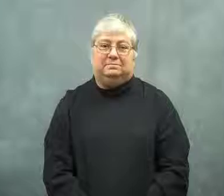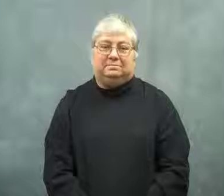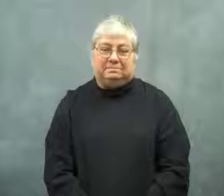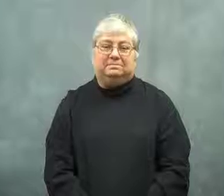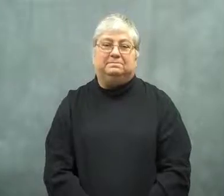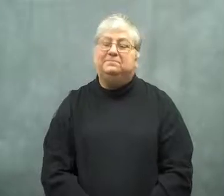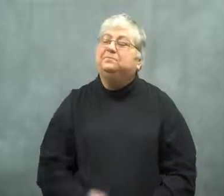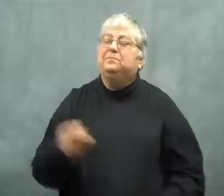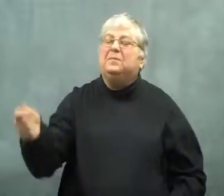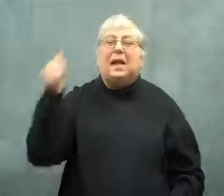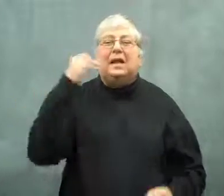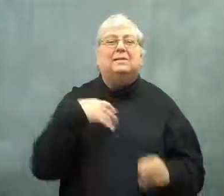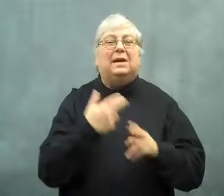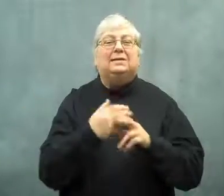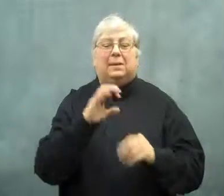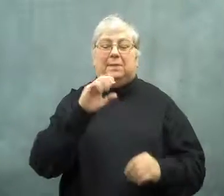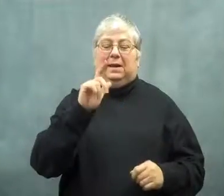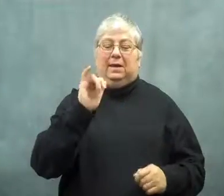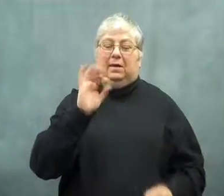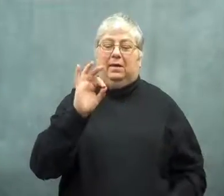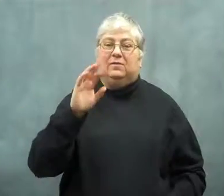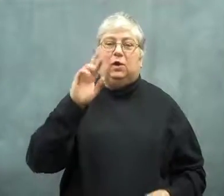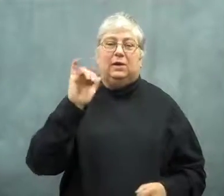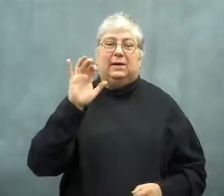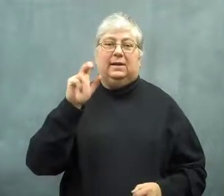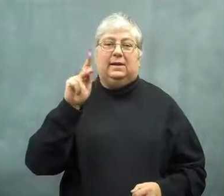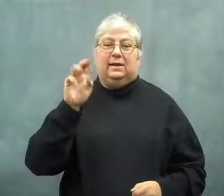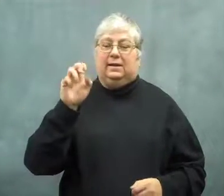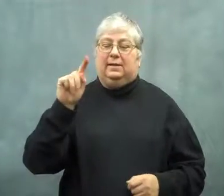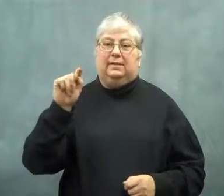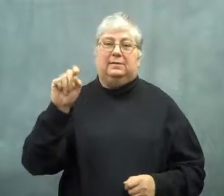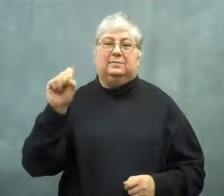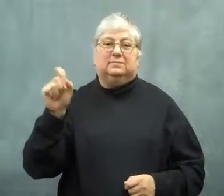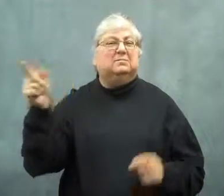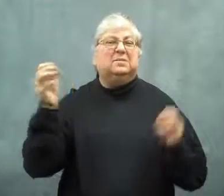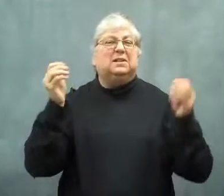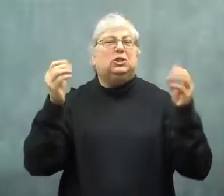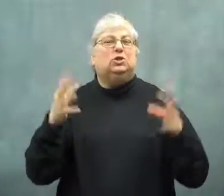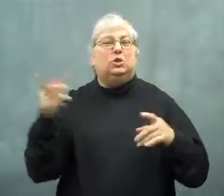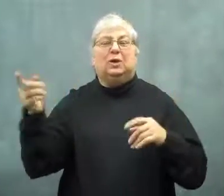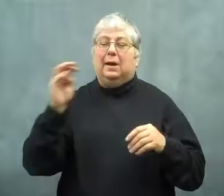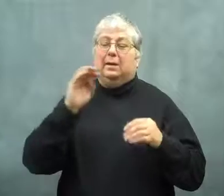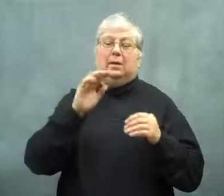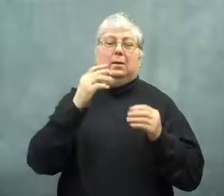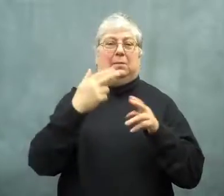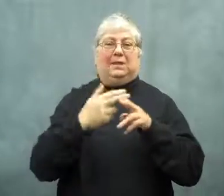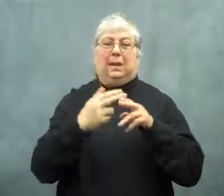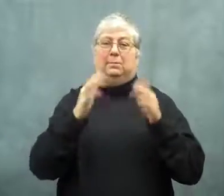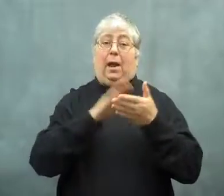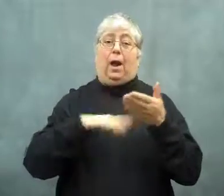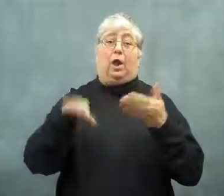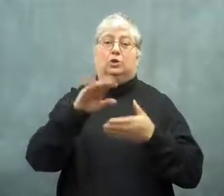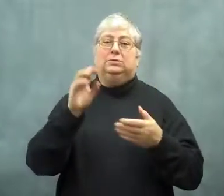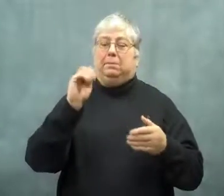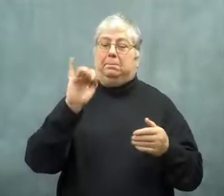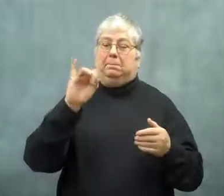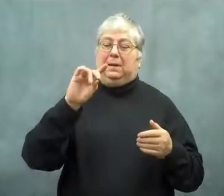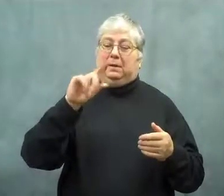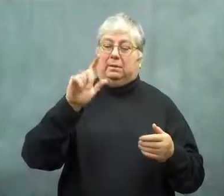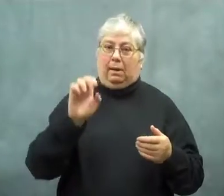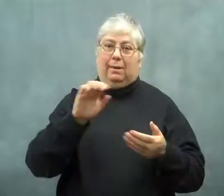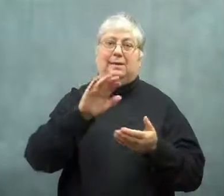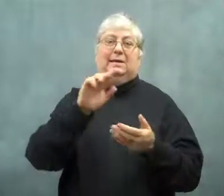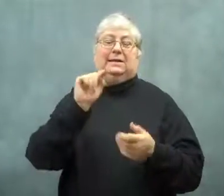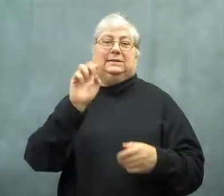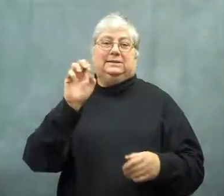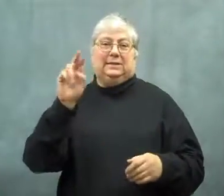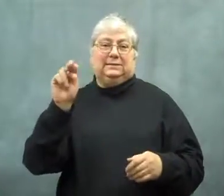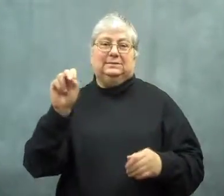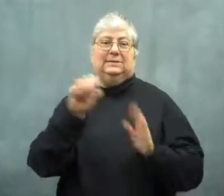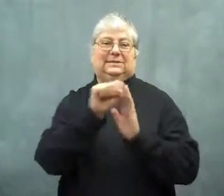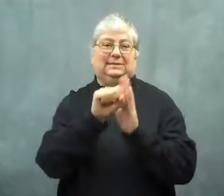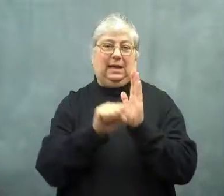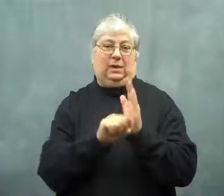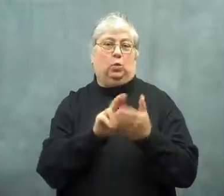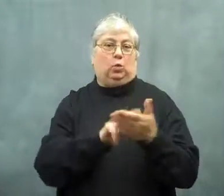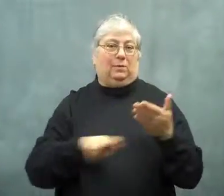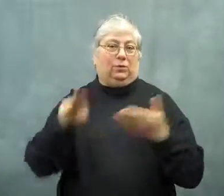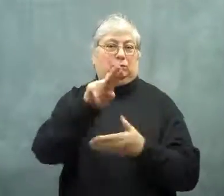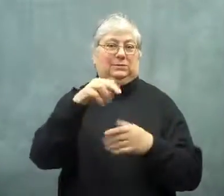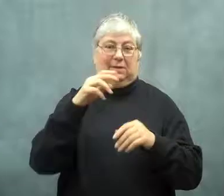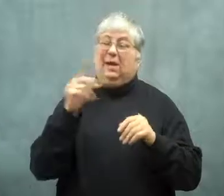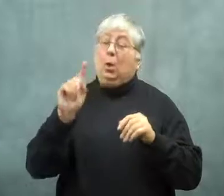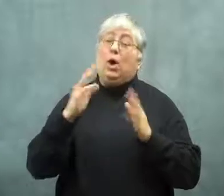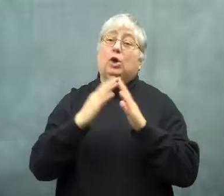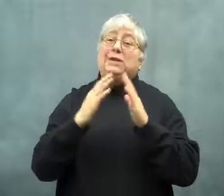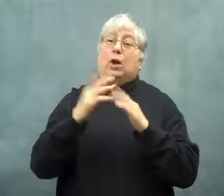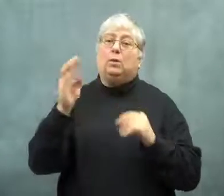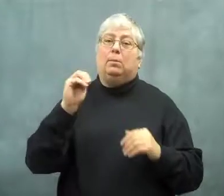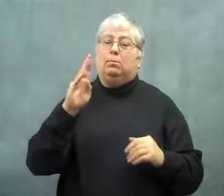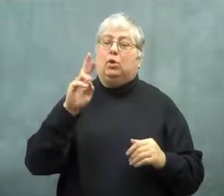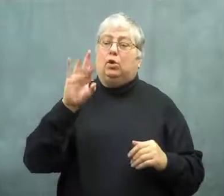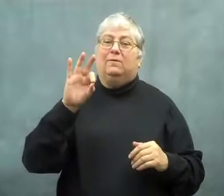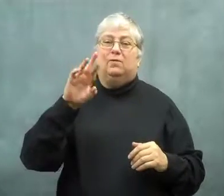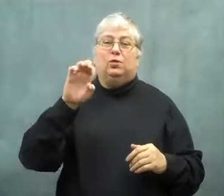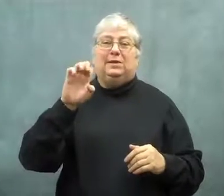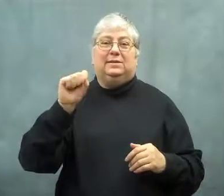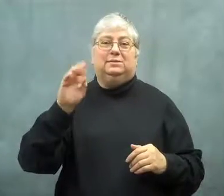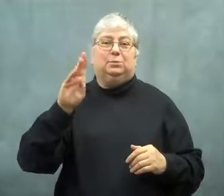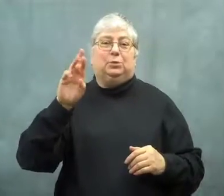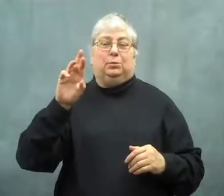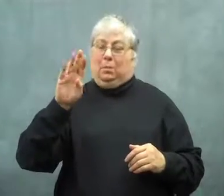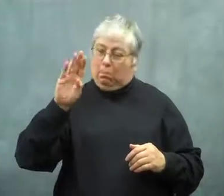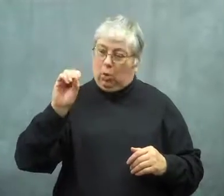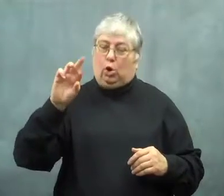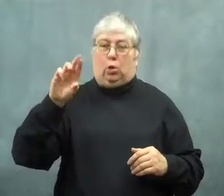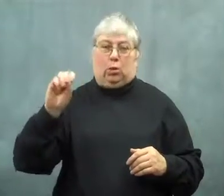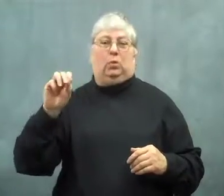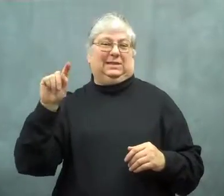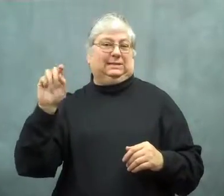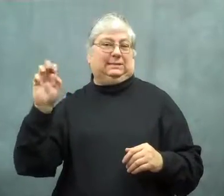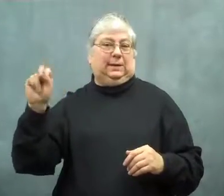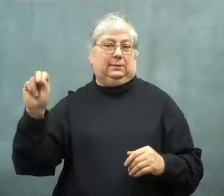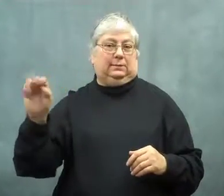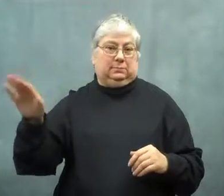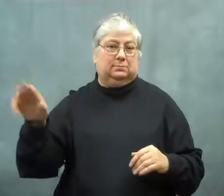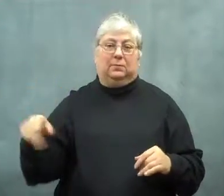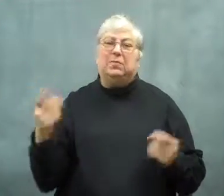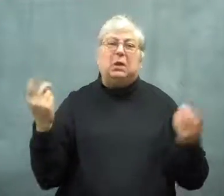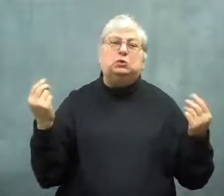Cliff Ricketts is a professor at Middle Tennessee State University.